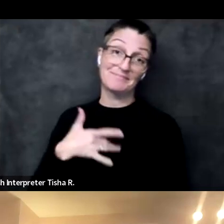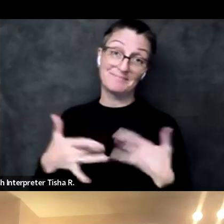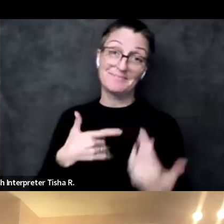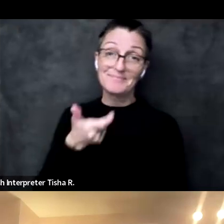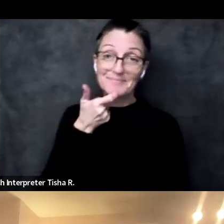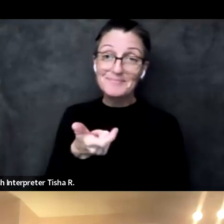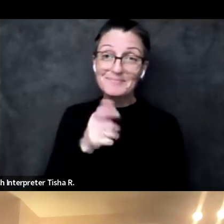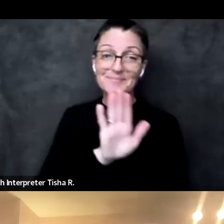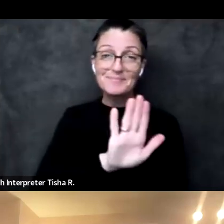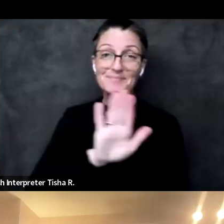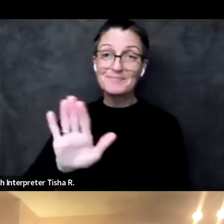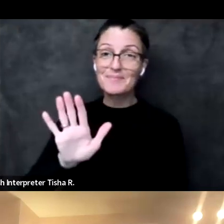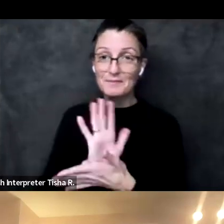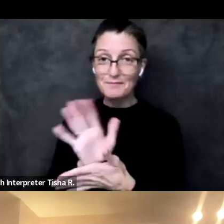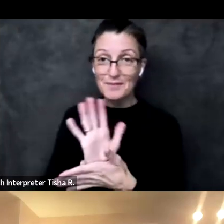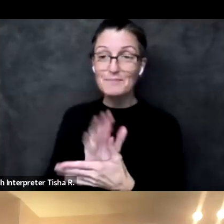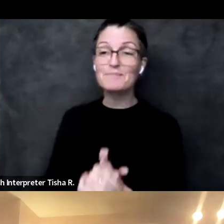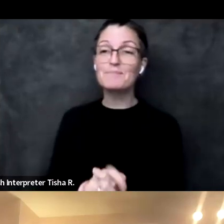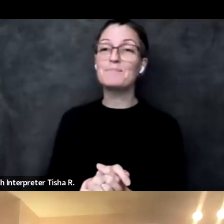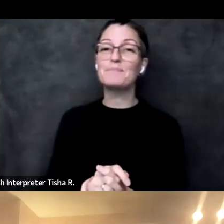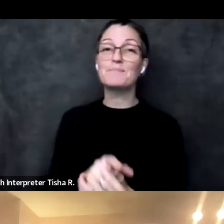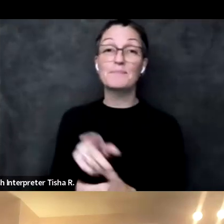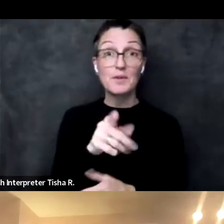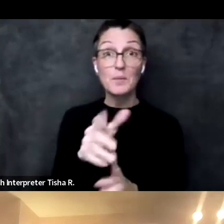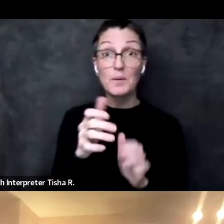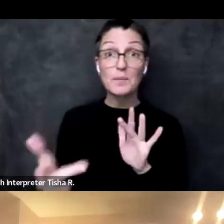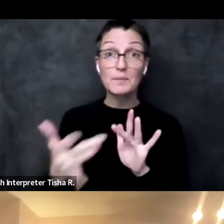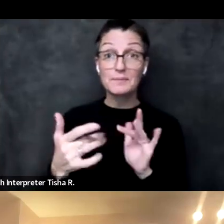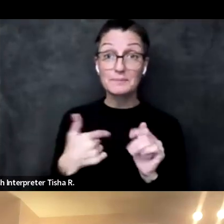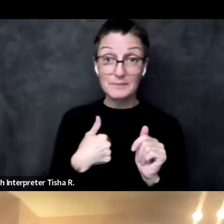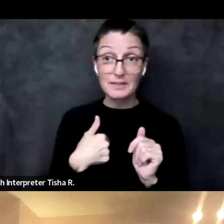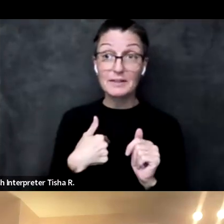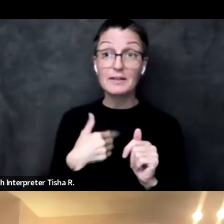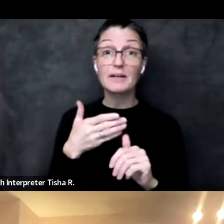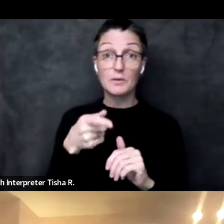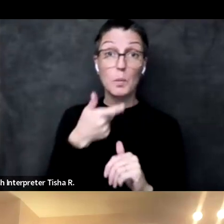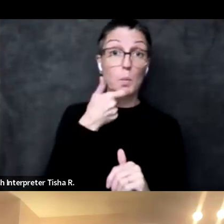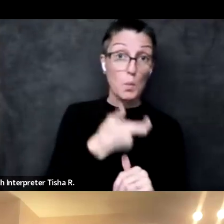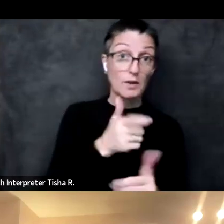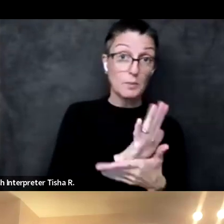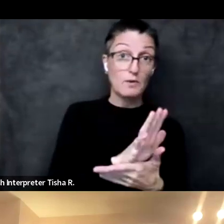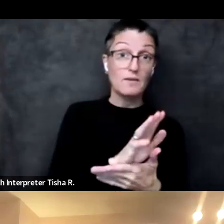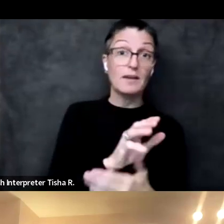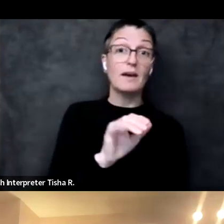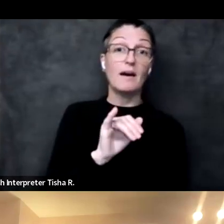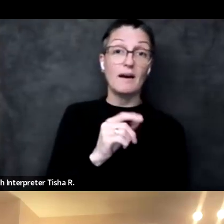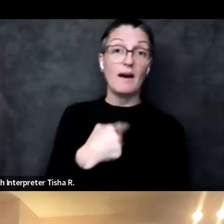And if someone wants to reach out after watching I Told You So, if you have questions, comments, things you want to share,